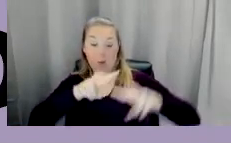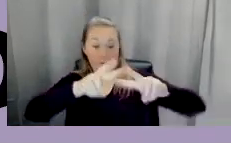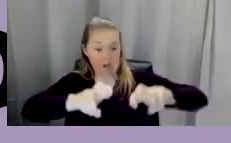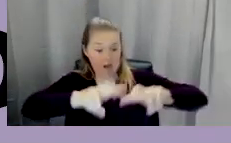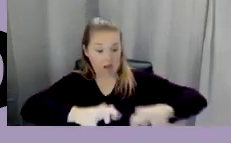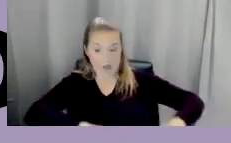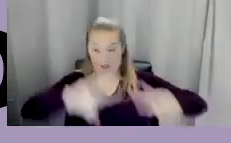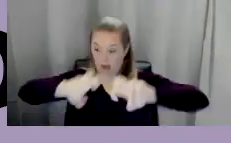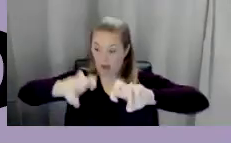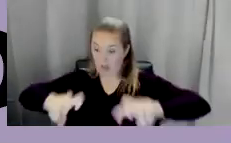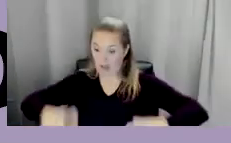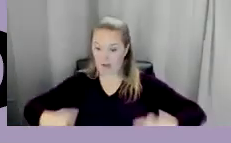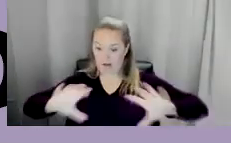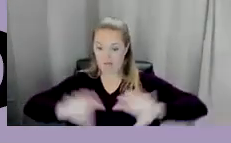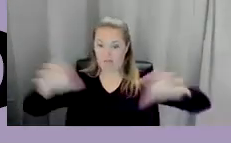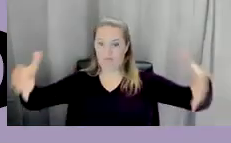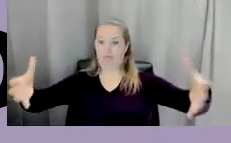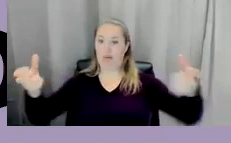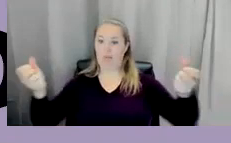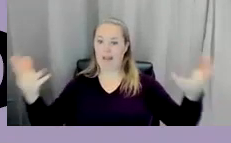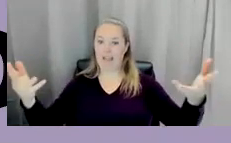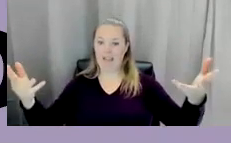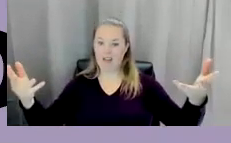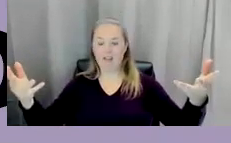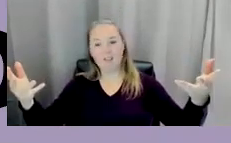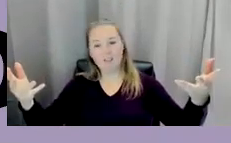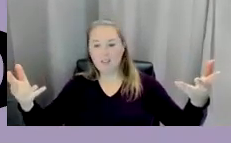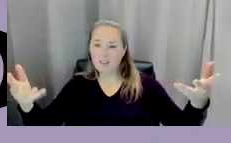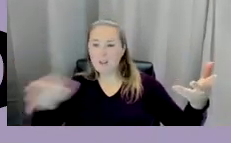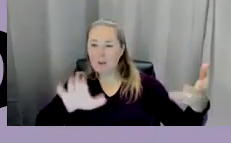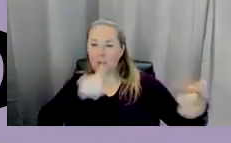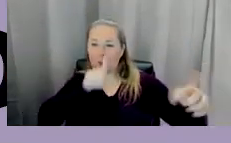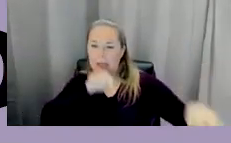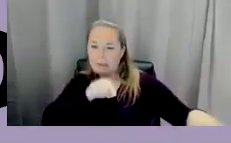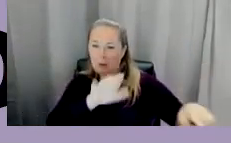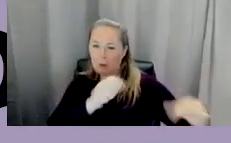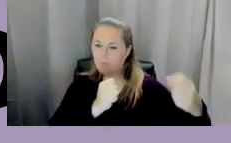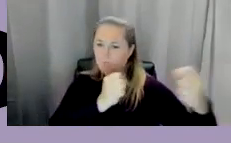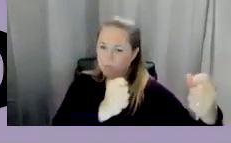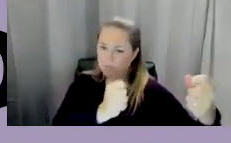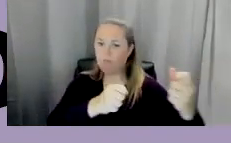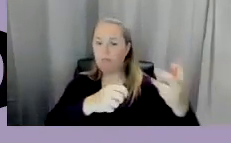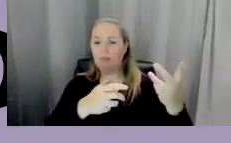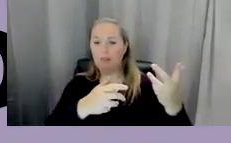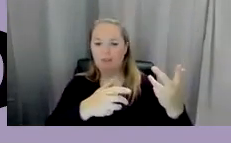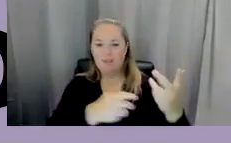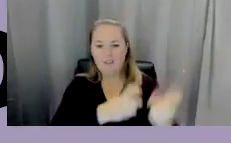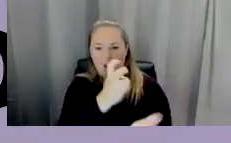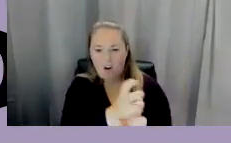WHAT THE NEEDS ARE AND SO IT'S HARD. THERE IS A WAY IN WHICH IT COULD BE DIFFICULT TO DO THAT TO GET MEANINGFUL